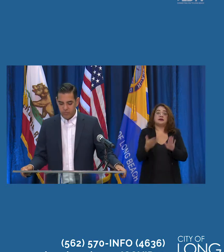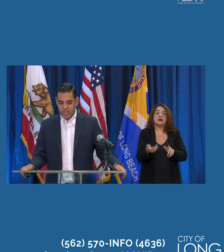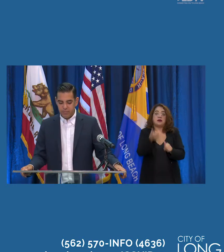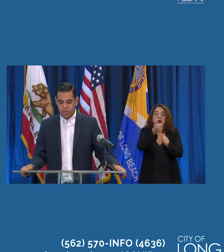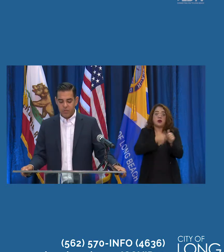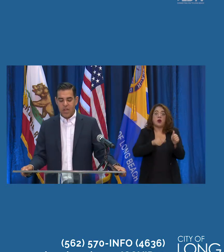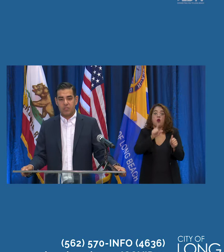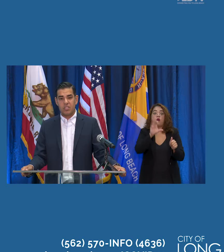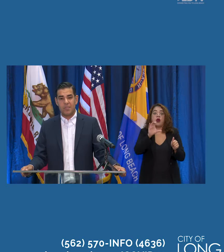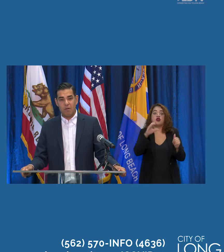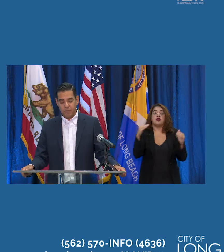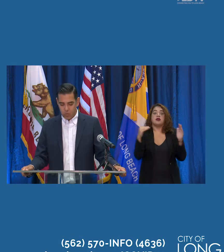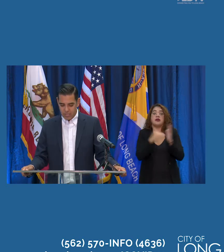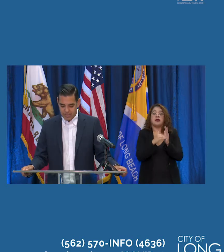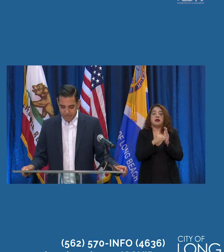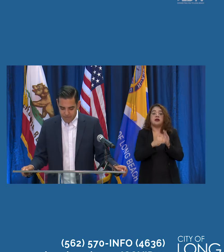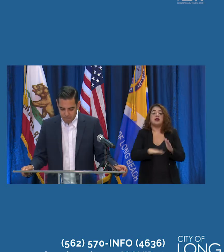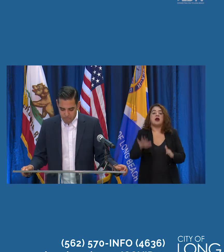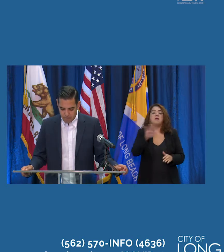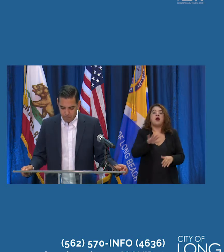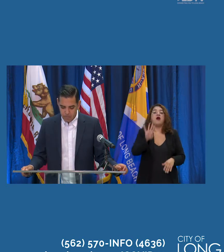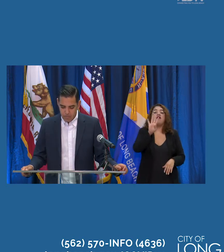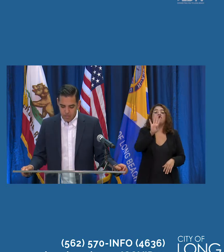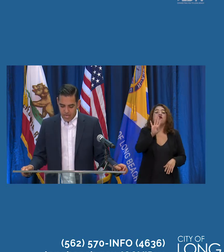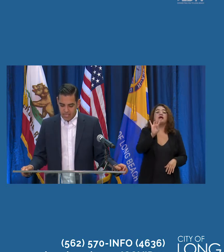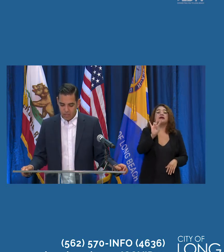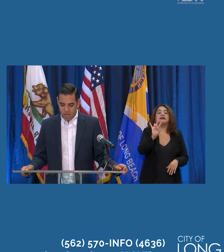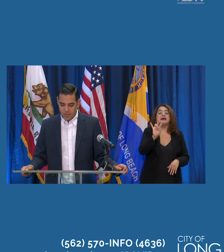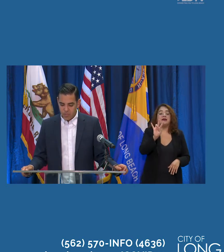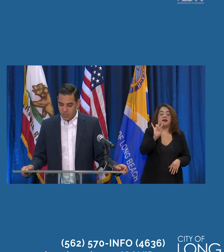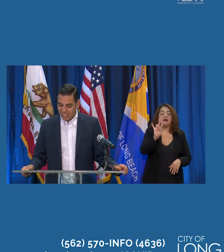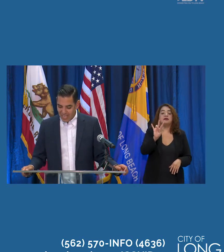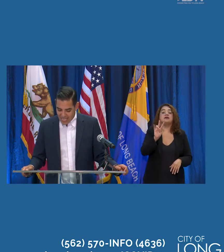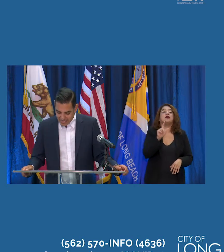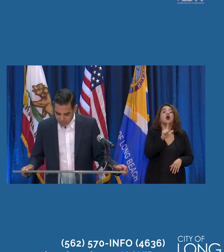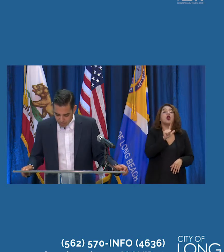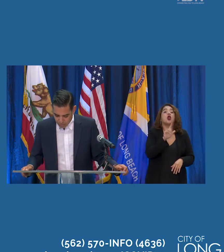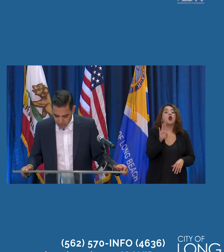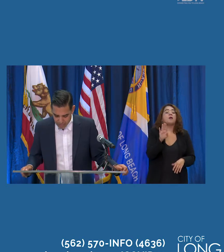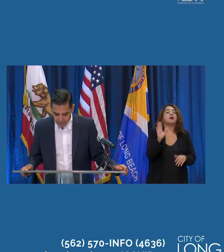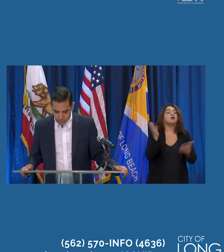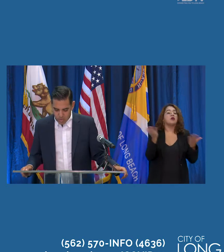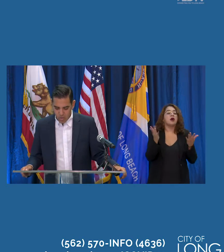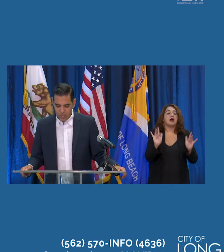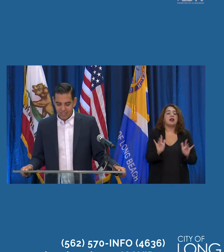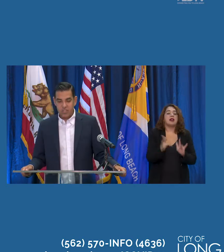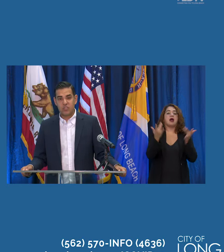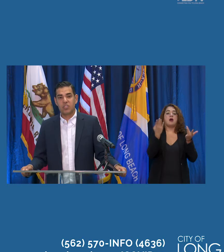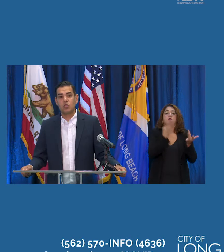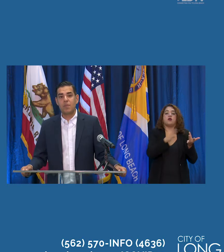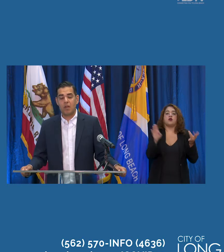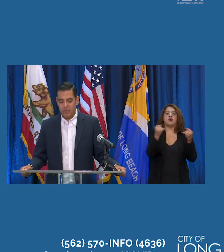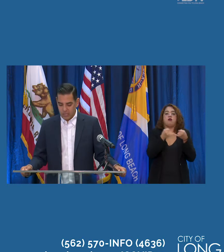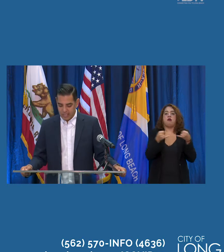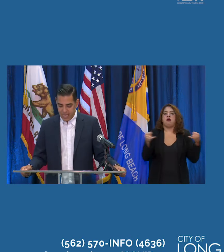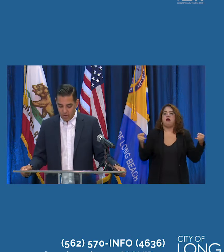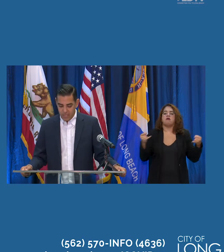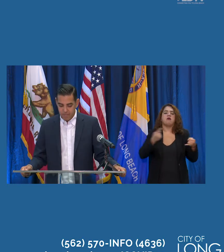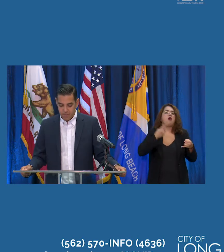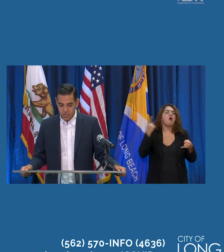deaths per 100,000 is about 47 and again Long Beach is in the light blue line. We consistently do better than L.A county